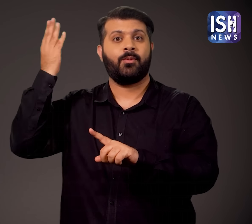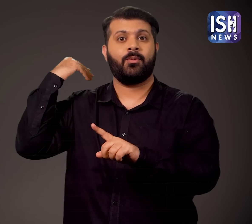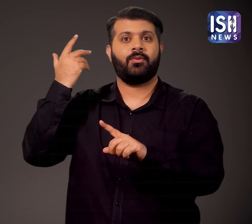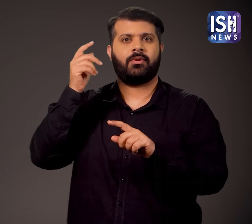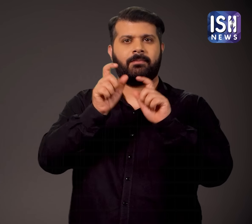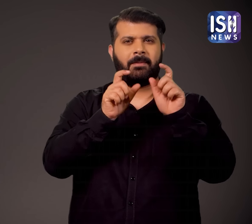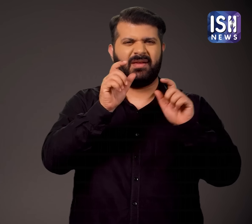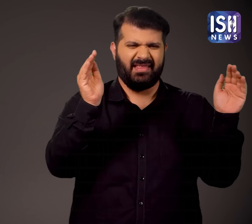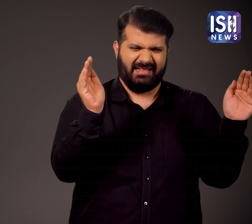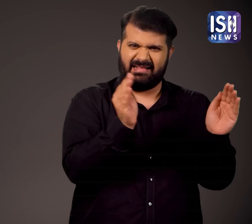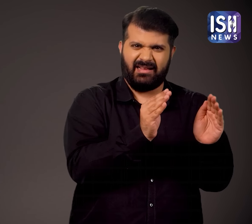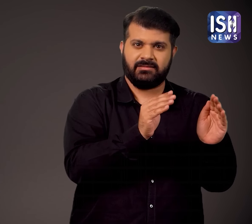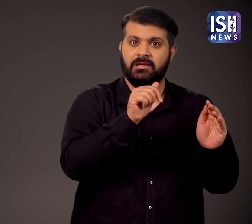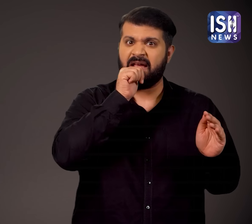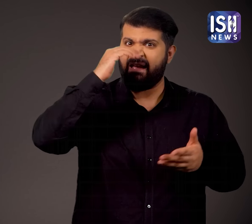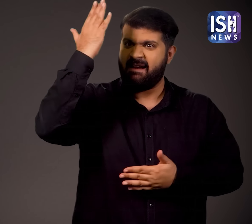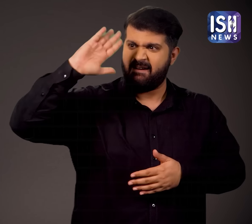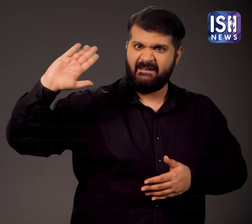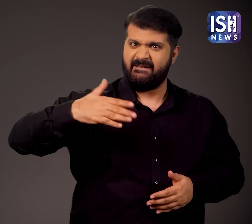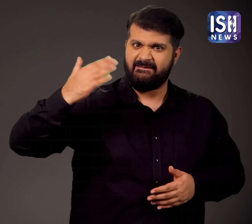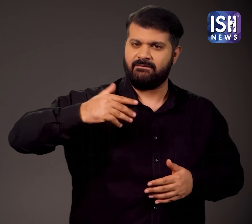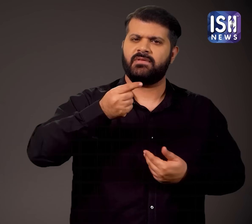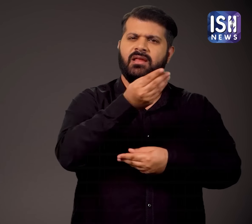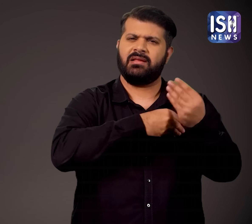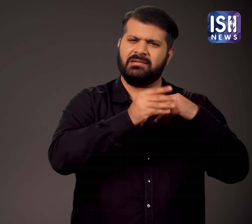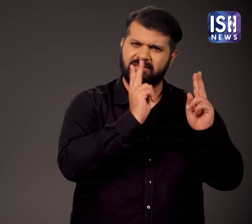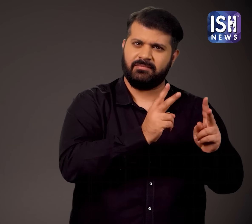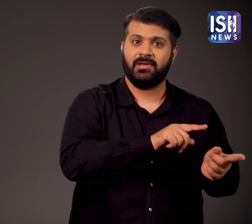Earlier, fewer people drank larger quantities.